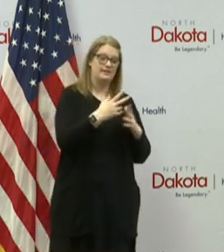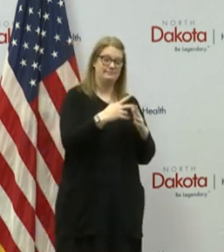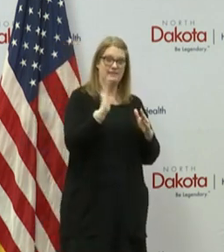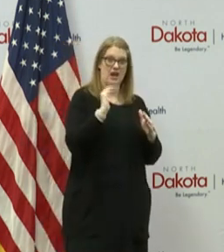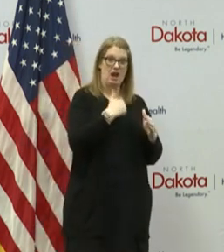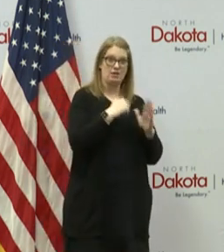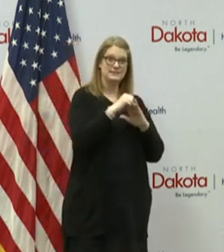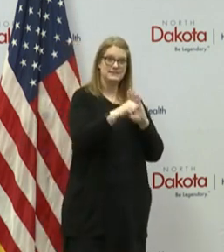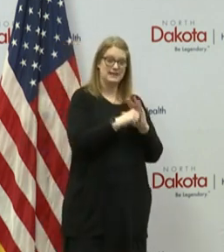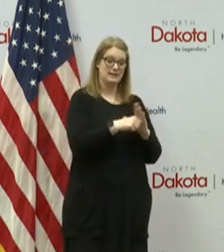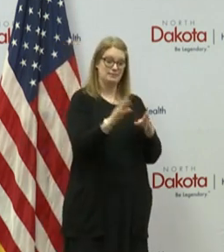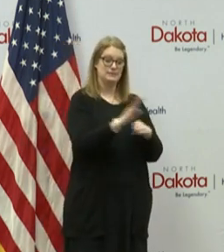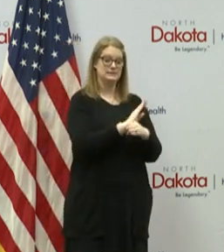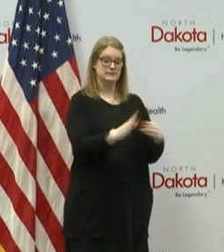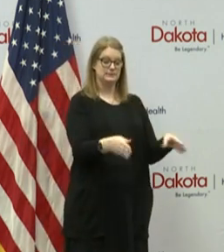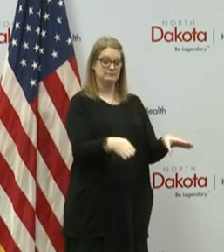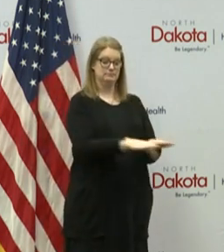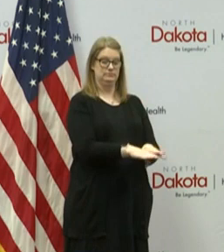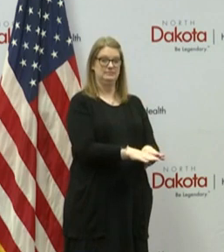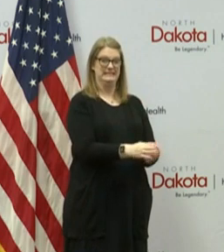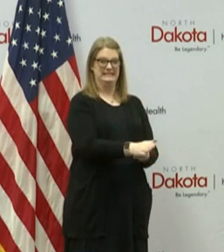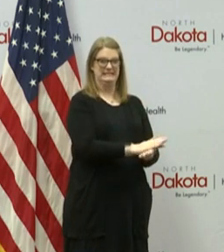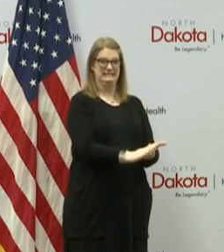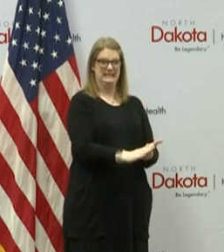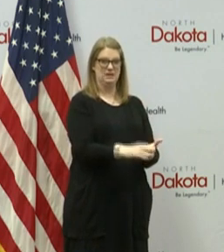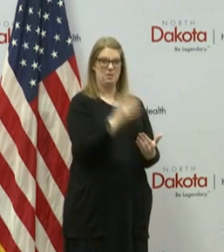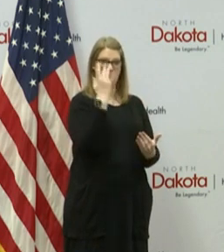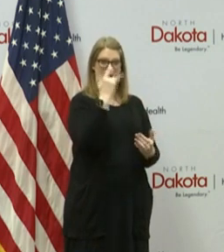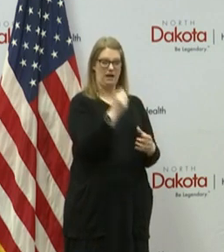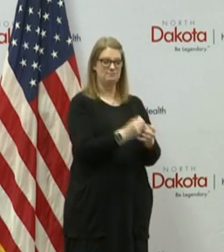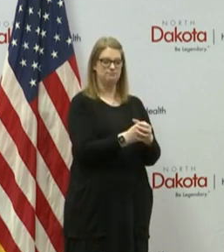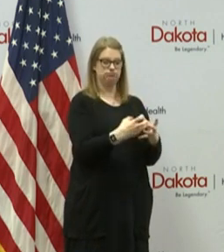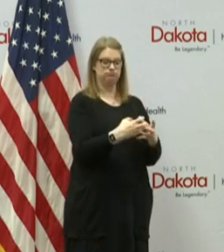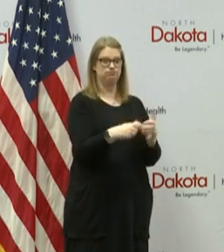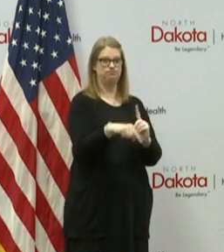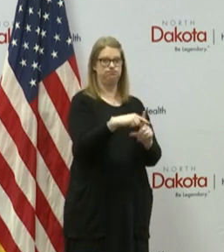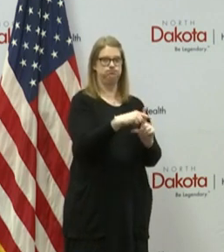BUSINESSES AS WE HAVE SEEN IN OTHER STATES, FOOD PROCESSING PLANTS AND IN OTHER STATES WHERE BUSINESSES HAVE TO SHUT DOWN BECAUSE THEY HAVE AN OUTBREAK.